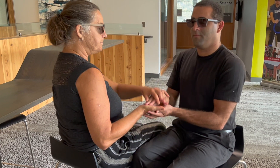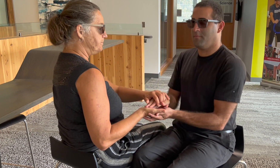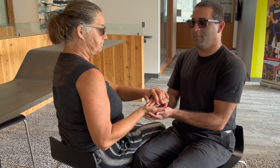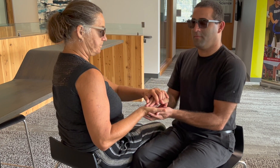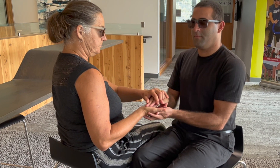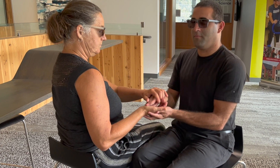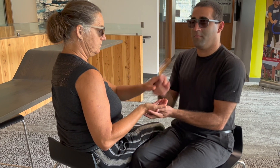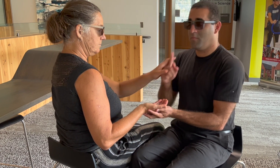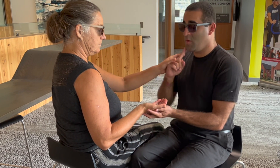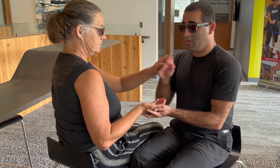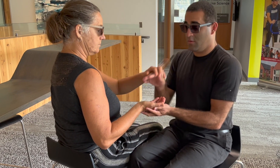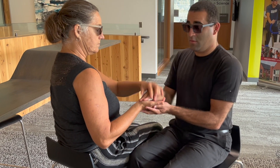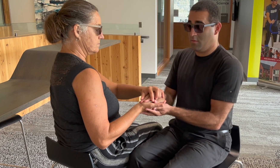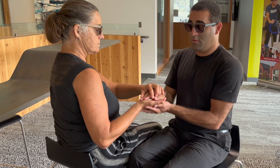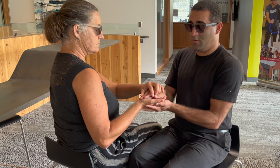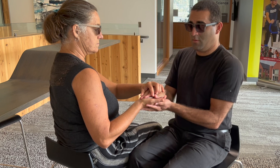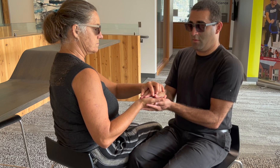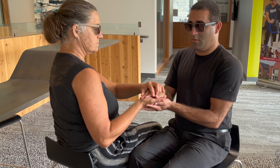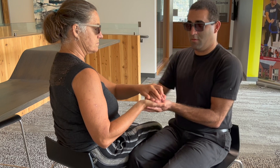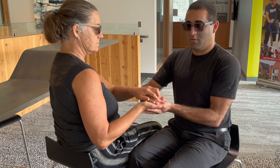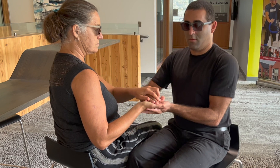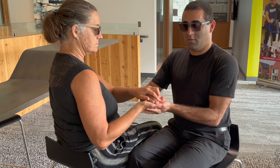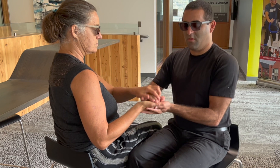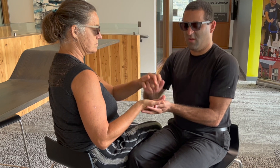And a third ingredient that I talk about is an avocado.